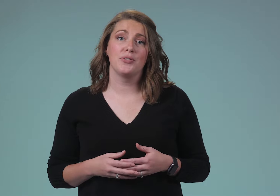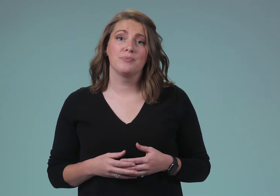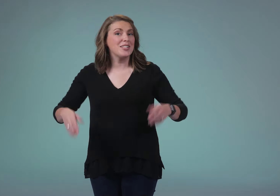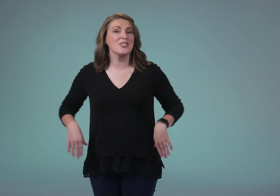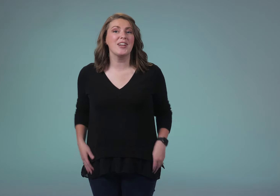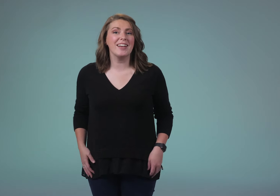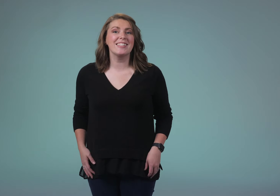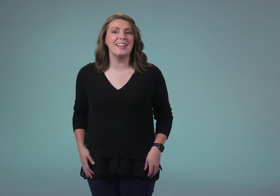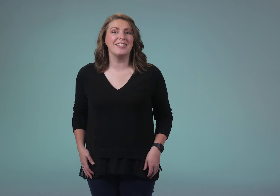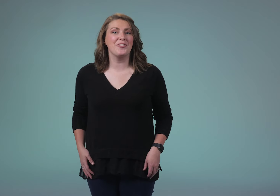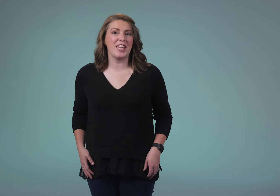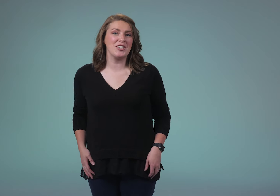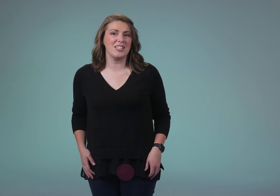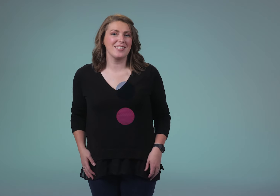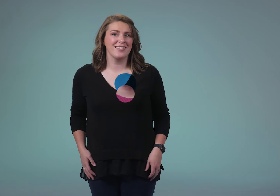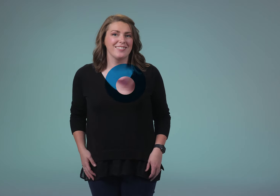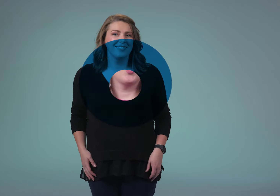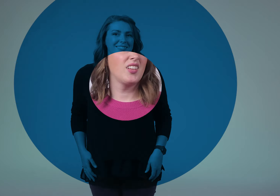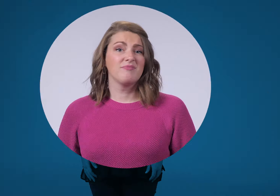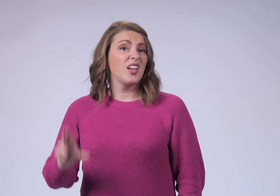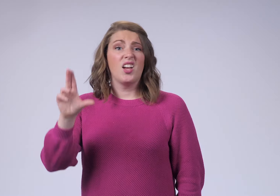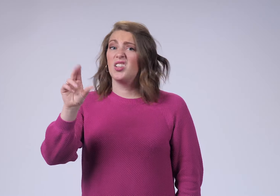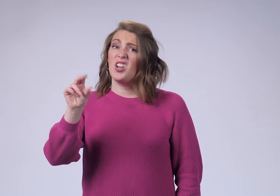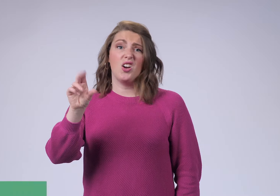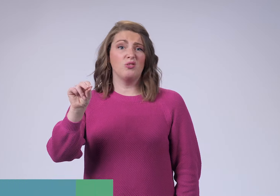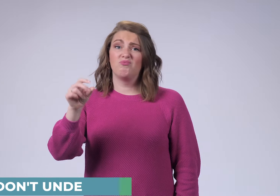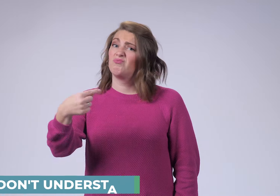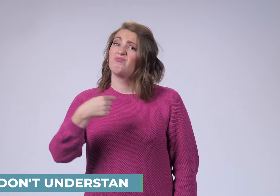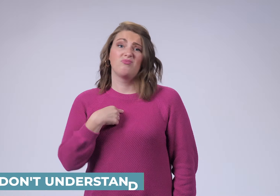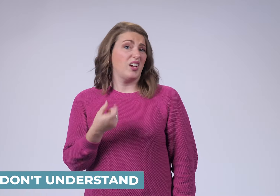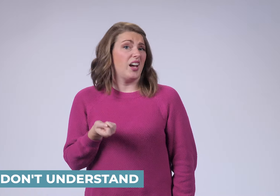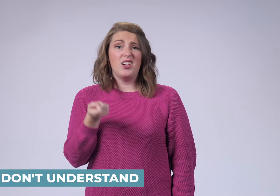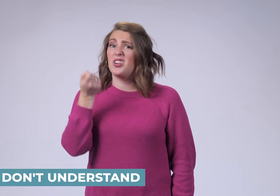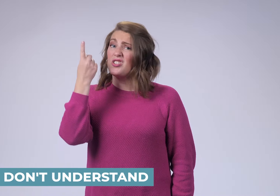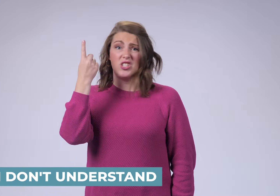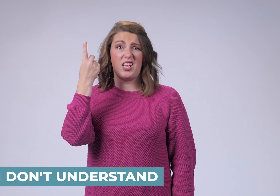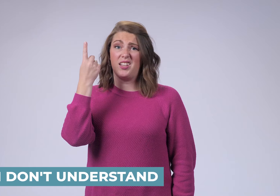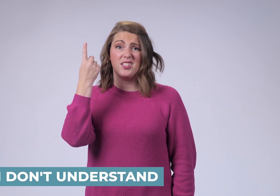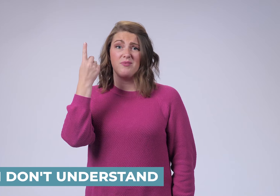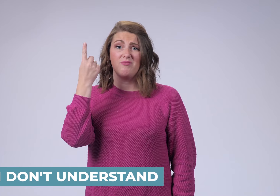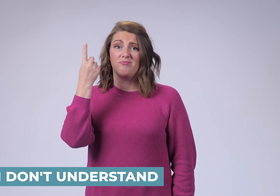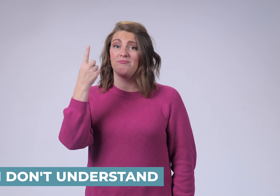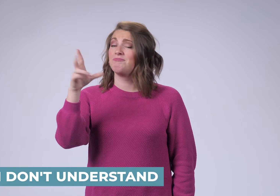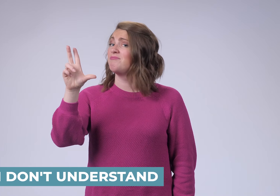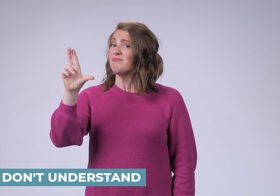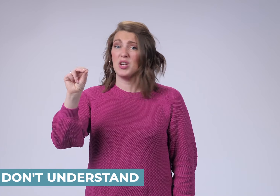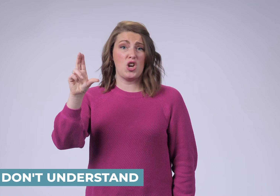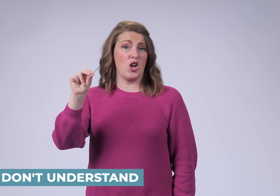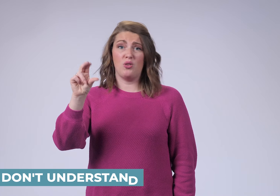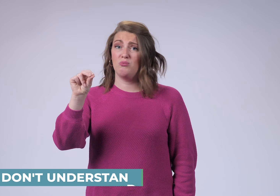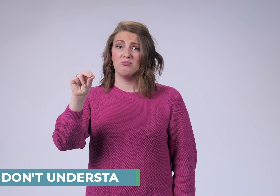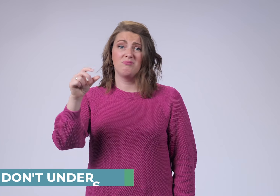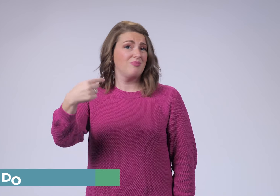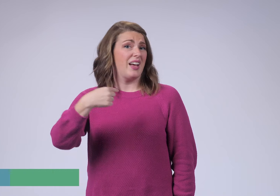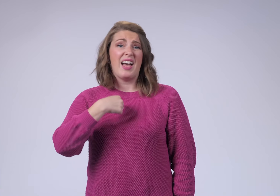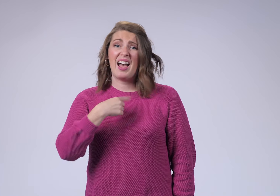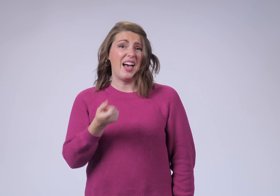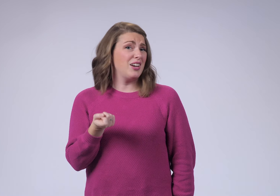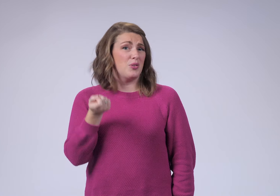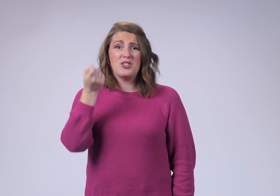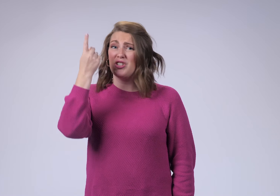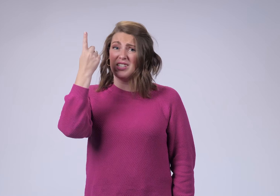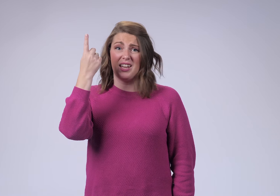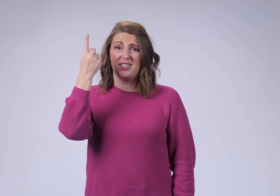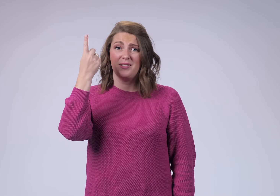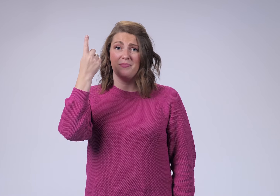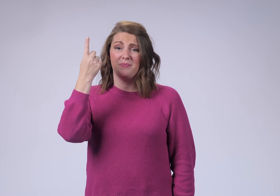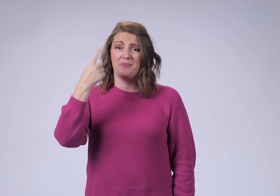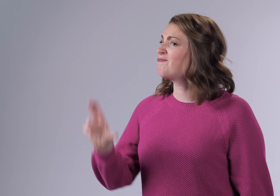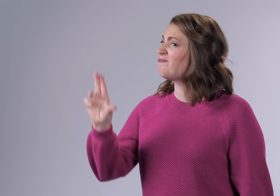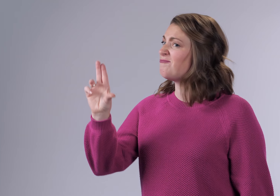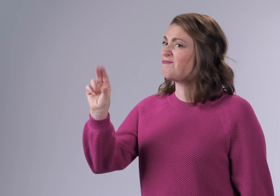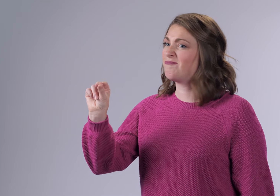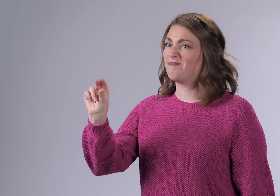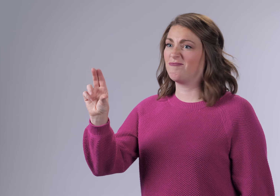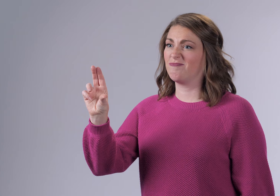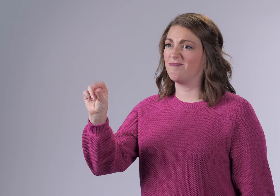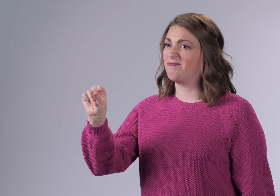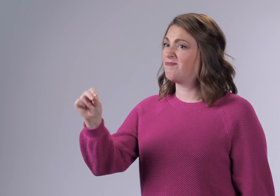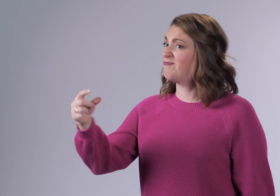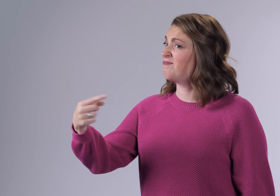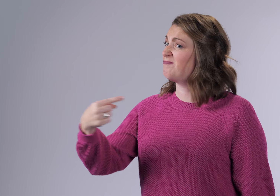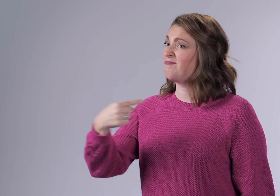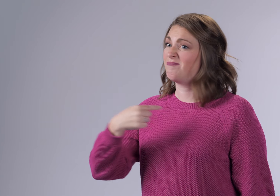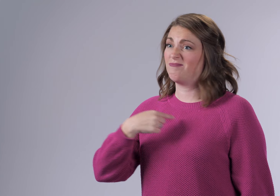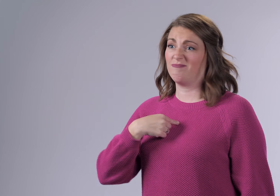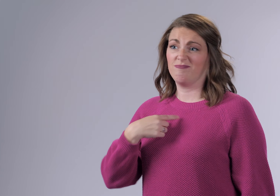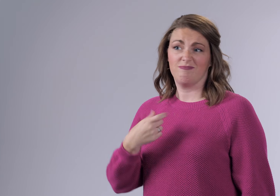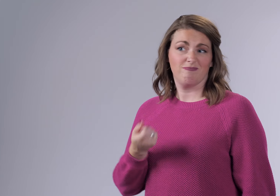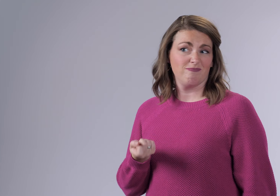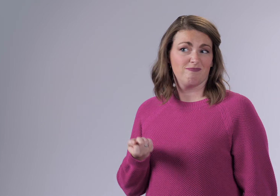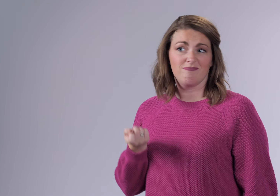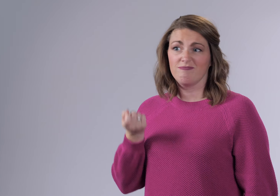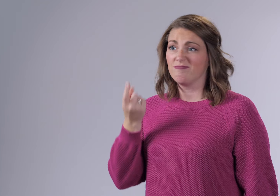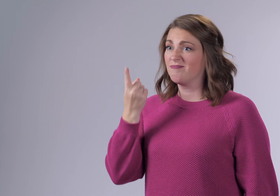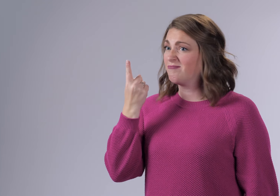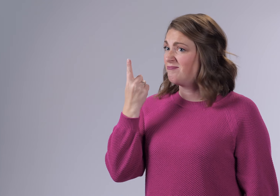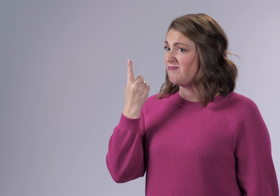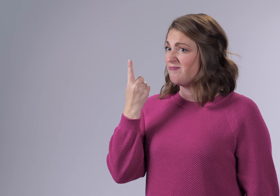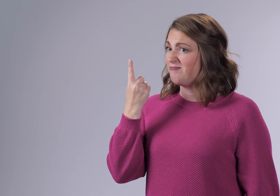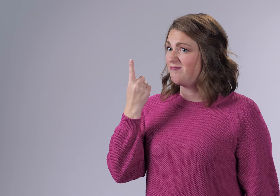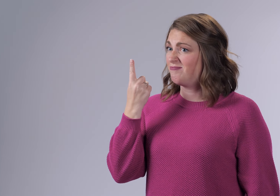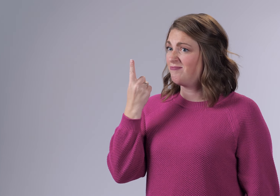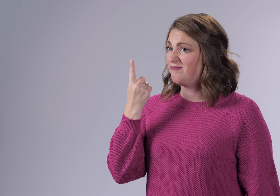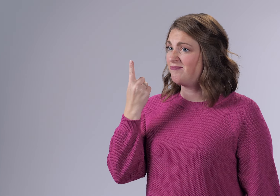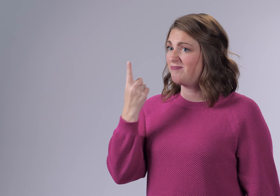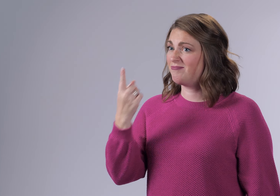Let's learn how to sign clarifications. 'No, I don't understand, no, I don't understand,' the sign no with I and don't understand.